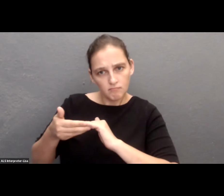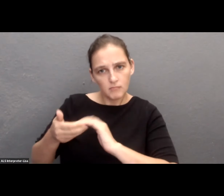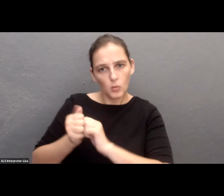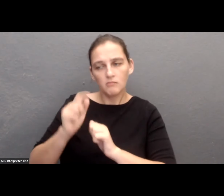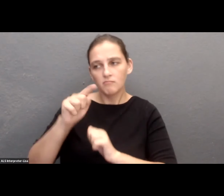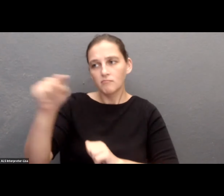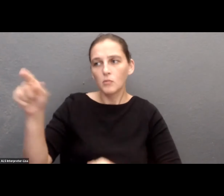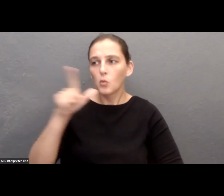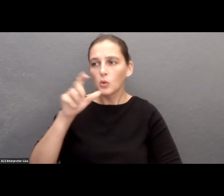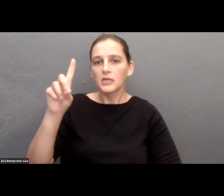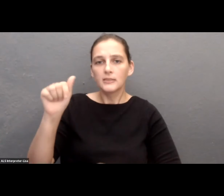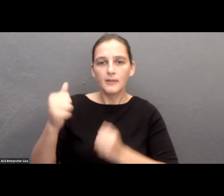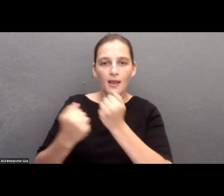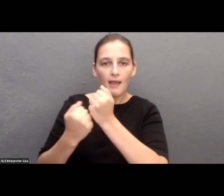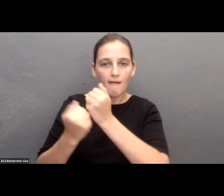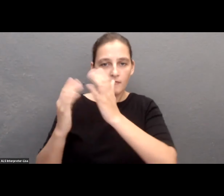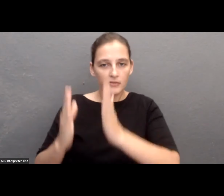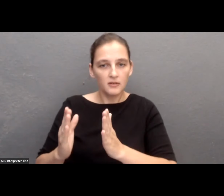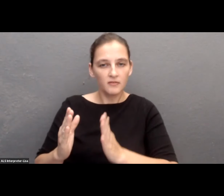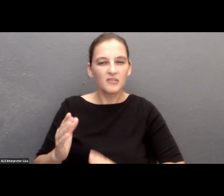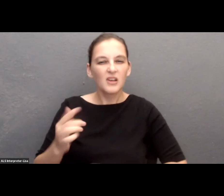and we will provide more information soon. So